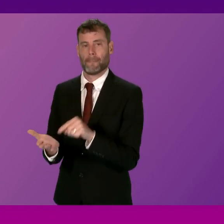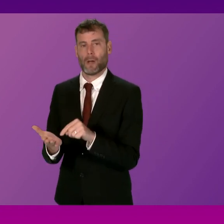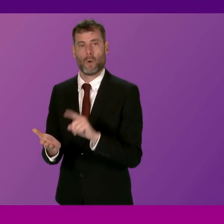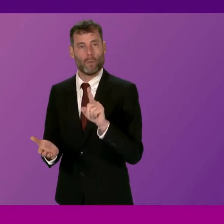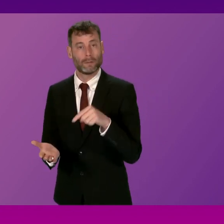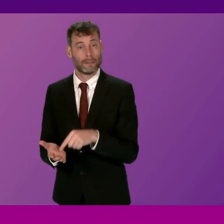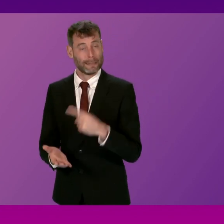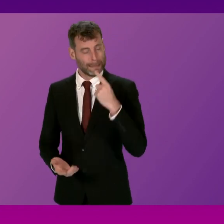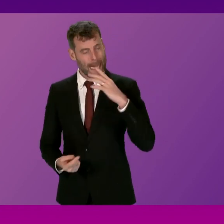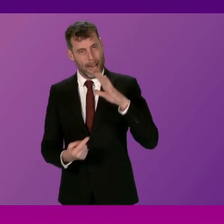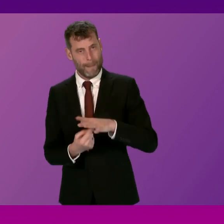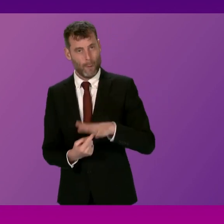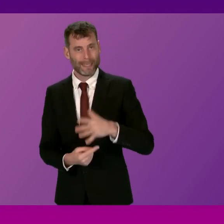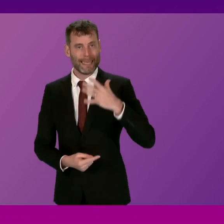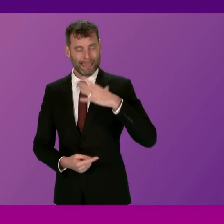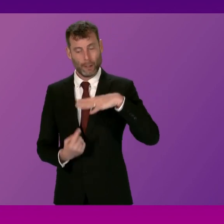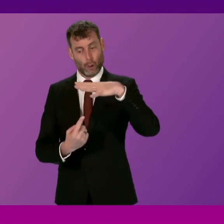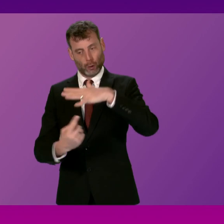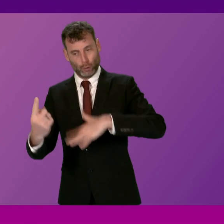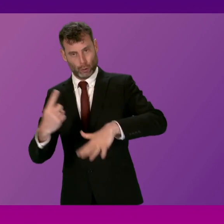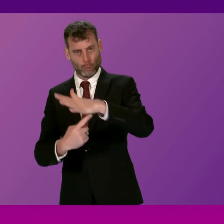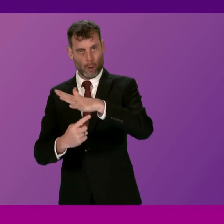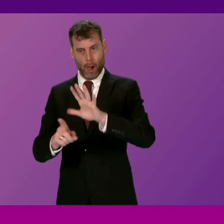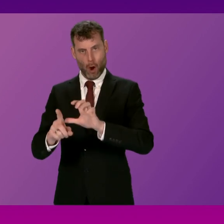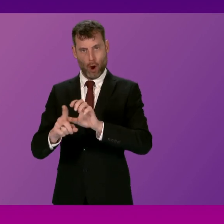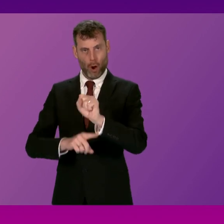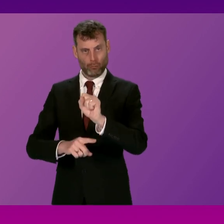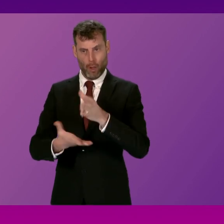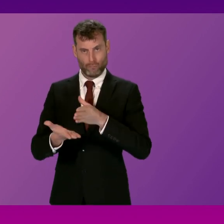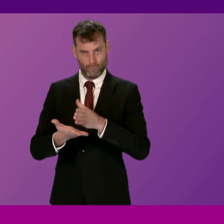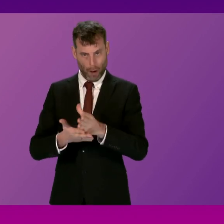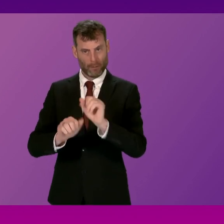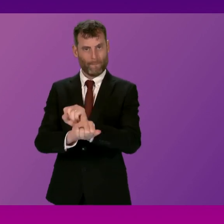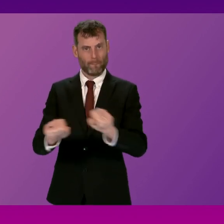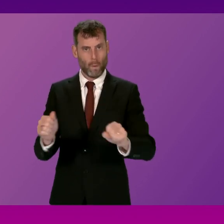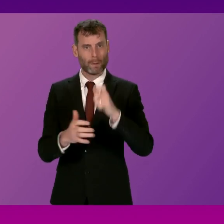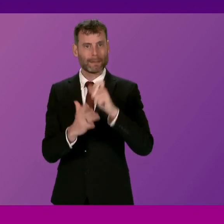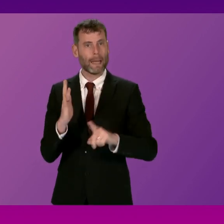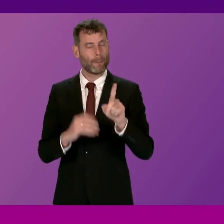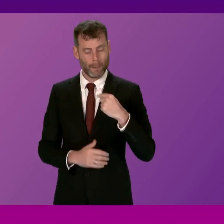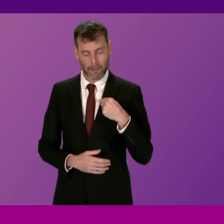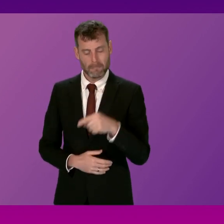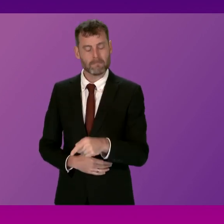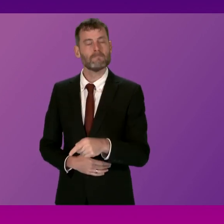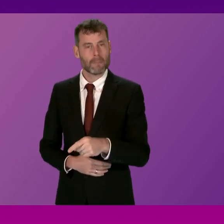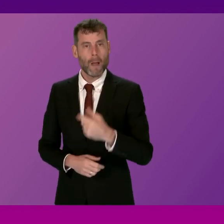of the need for social and cultural rights for people with disabilities. As members know, my father is deaf.